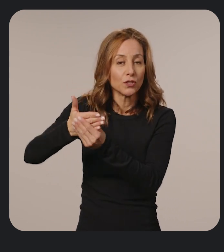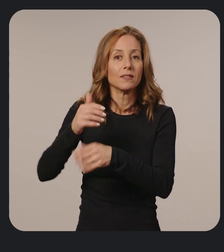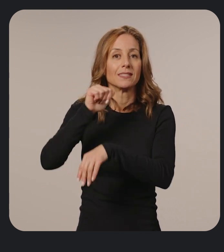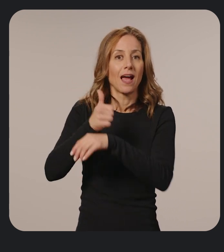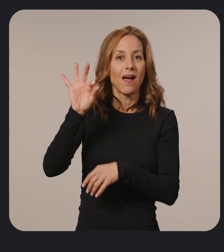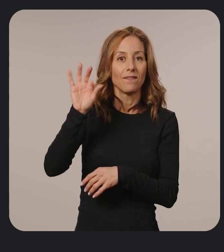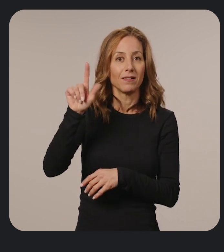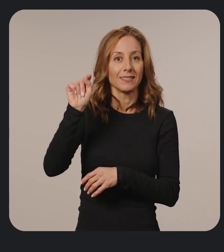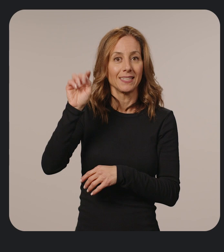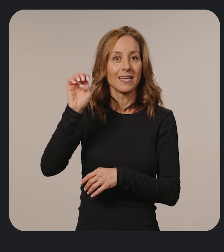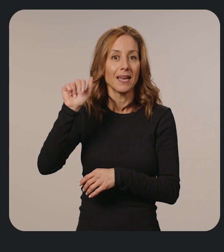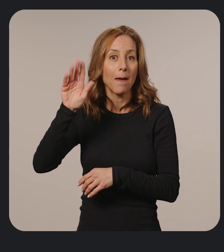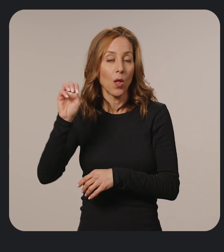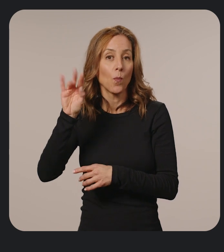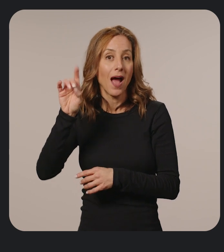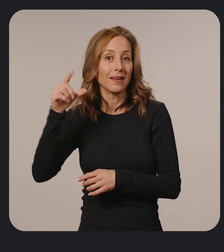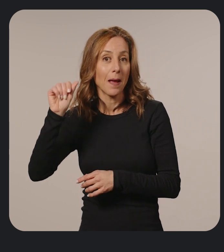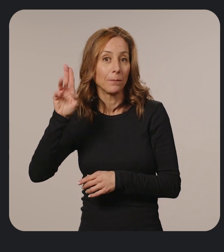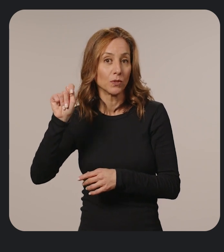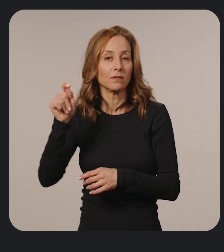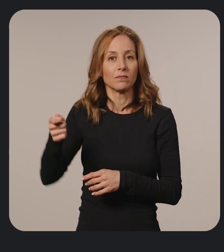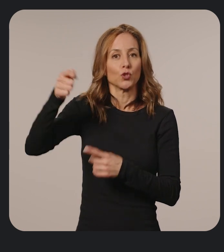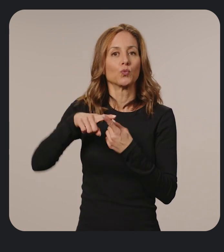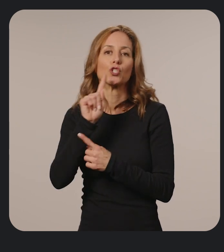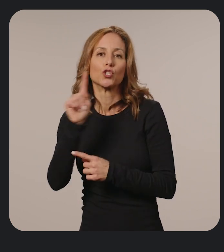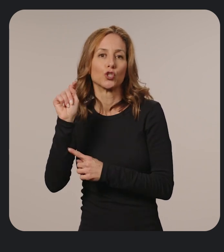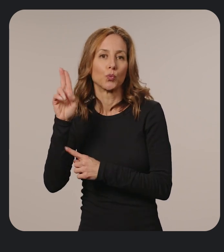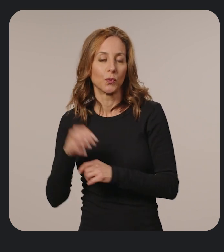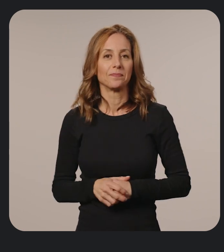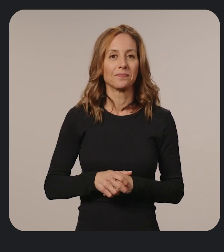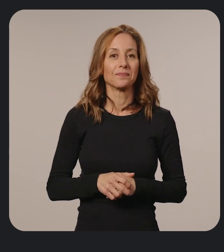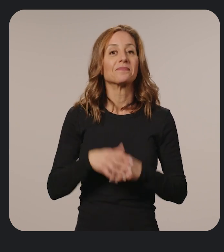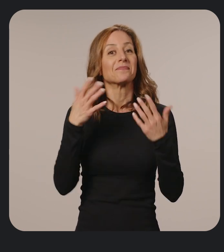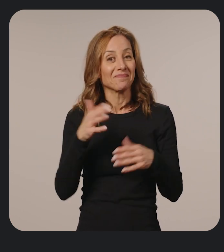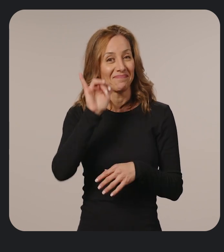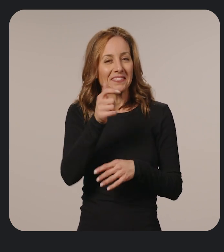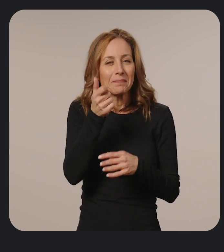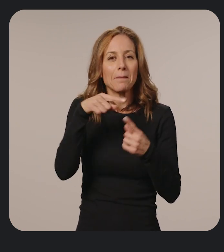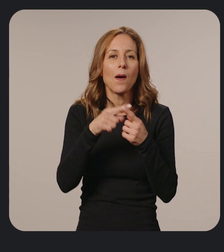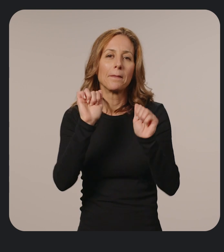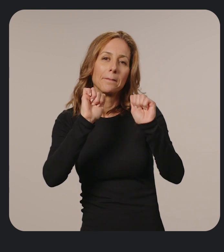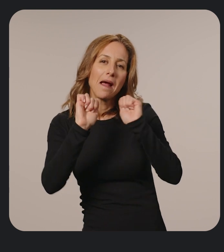and set FLTEnableWideGamut to true. OK, so that's a bit about polish and expressiveness,